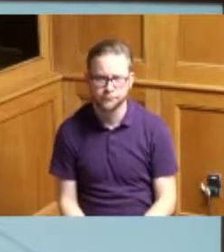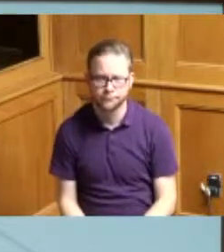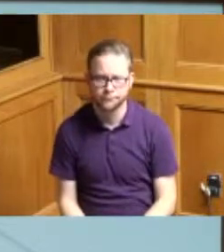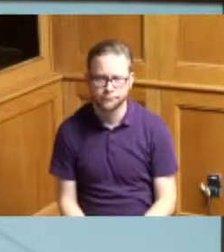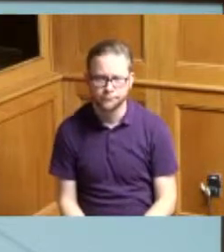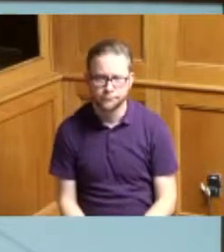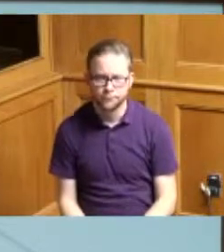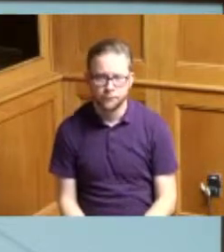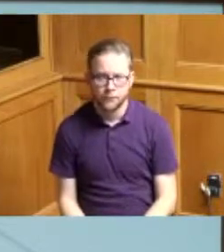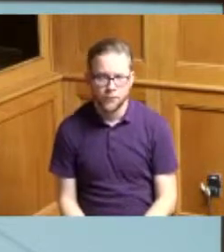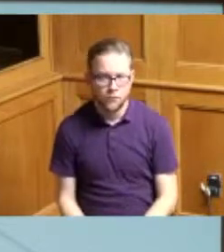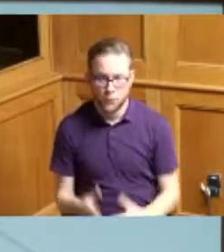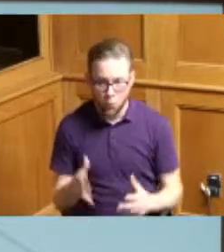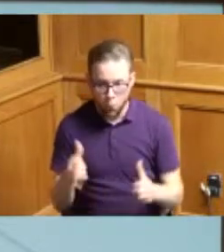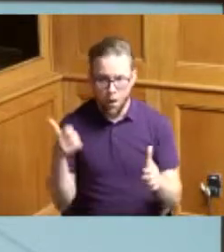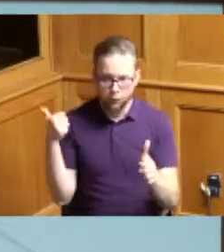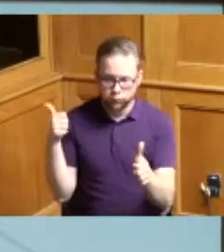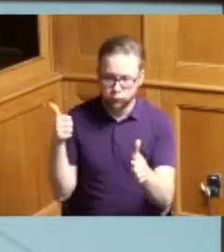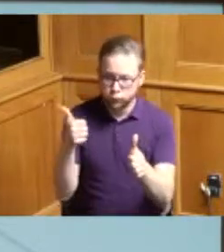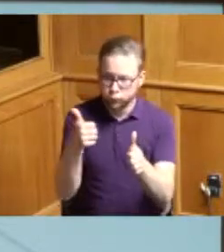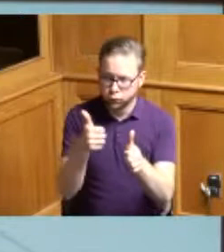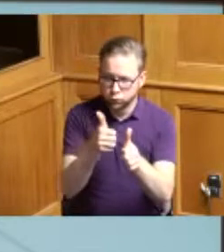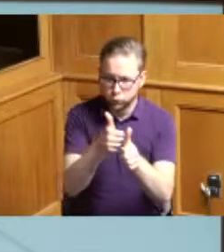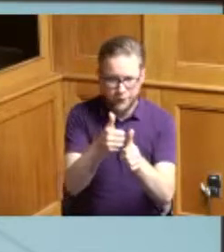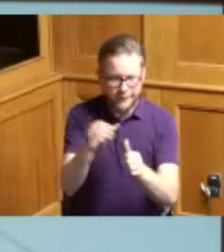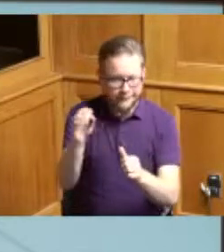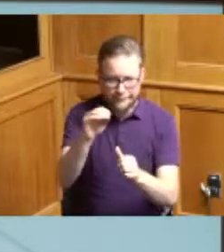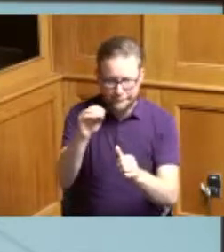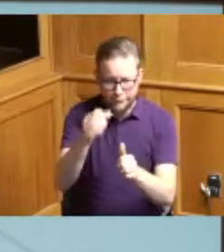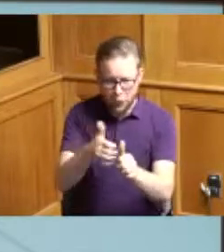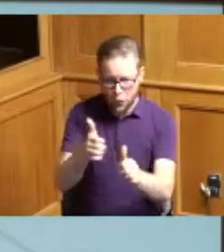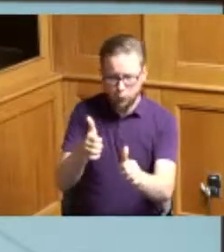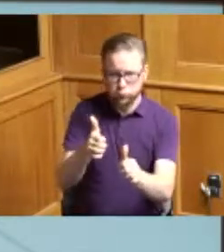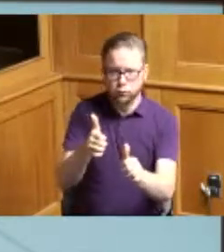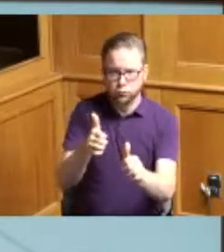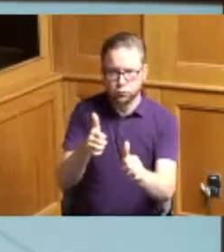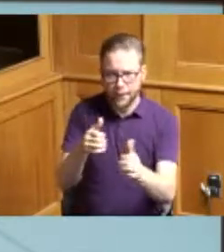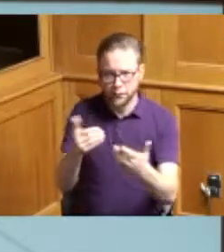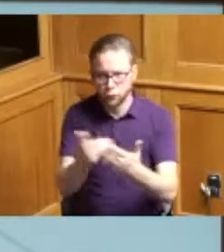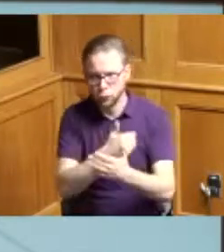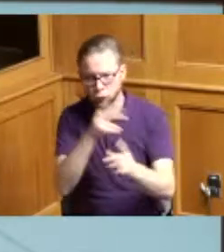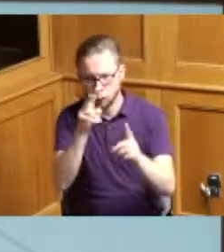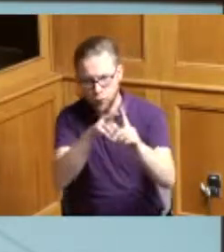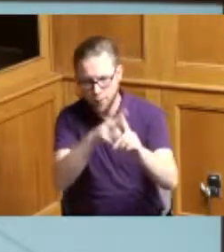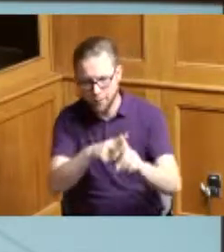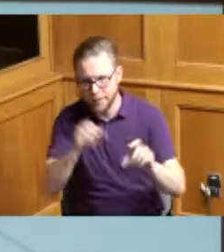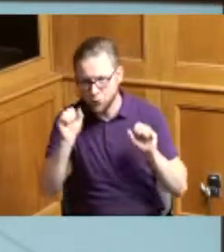we can get it down to zero and start taking on new applications as they come in a timely way so